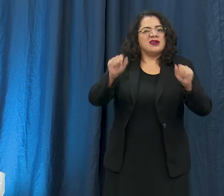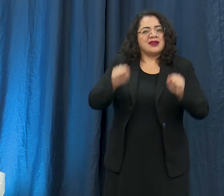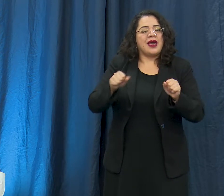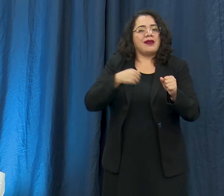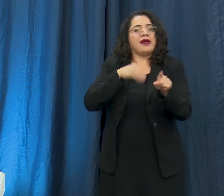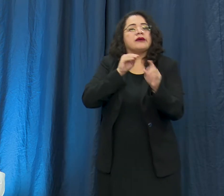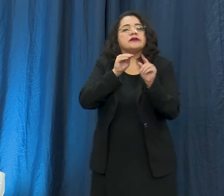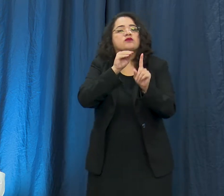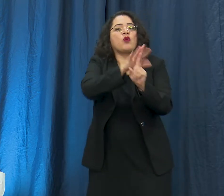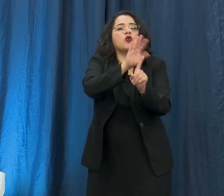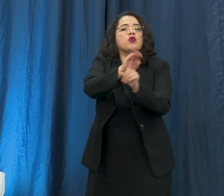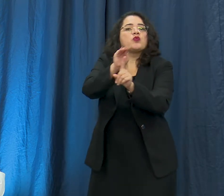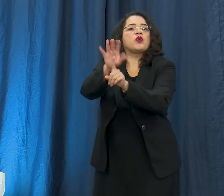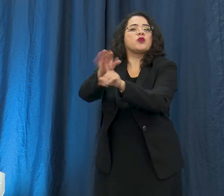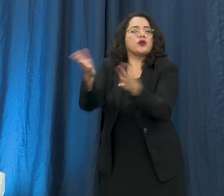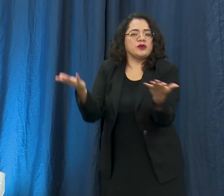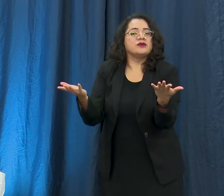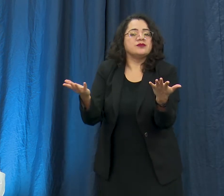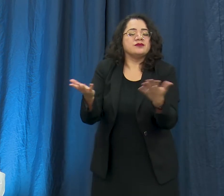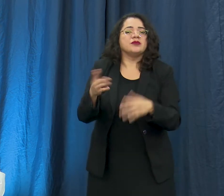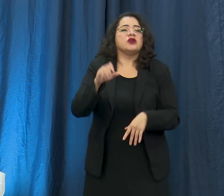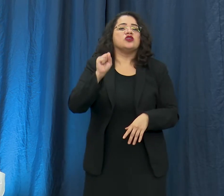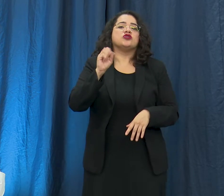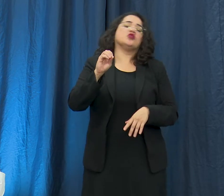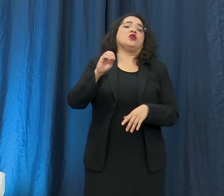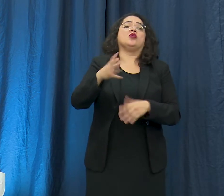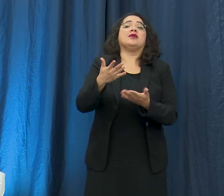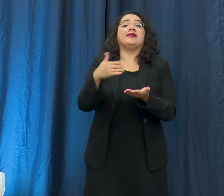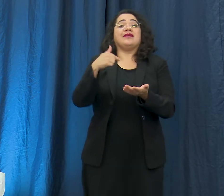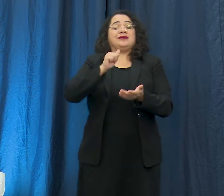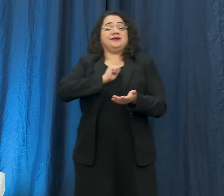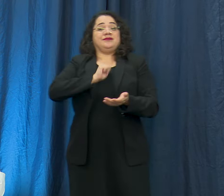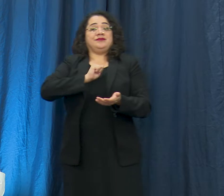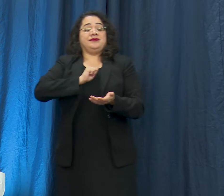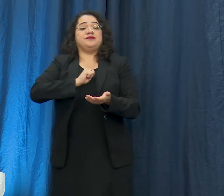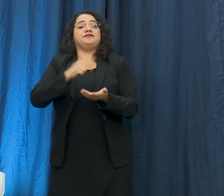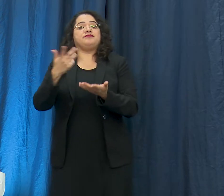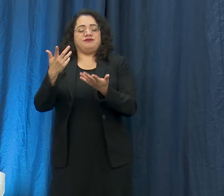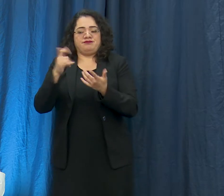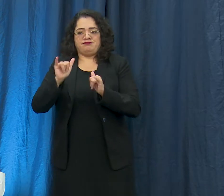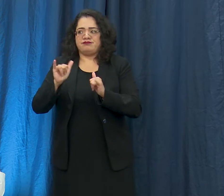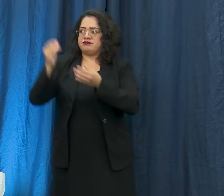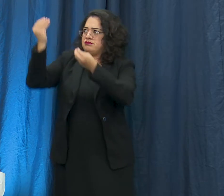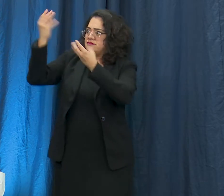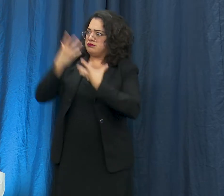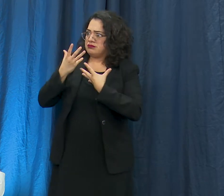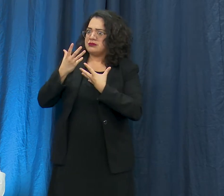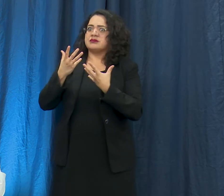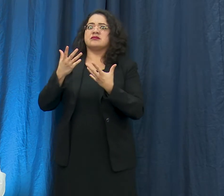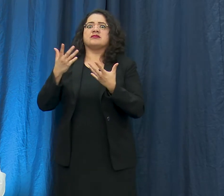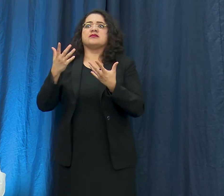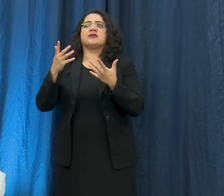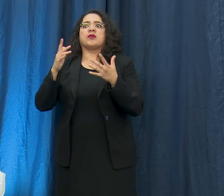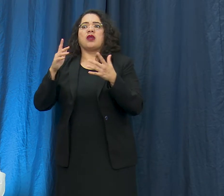informed by a medical professional that they could have the virus. Also if they